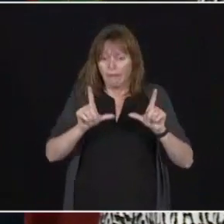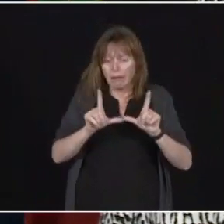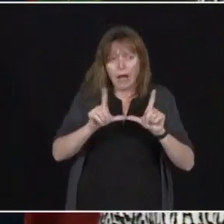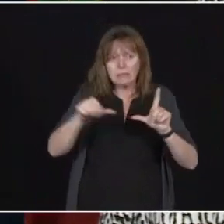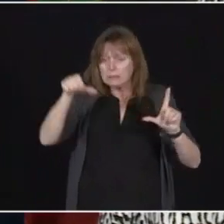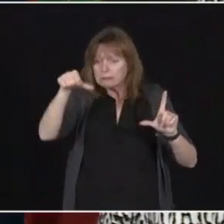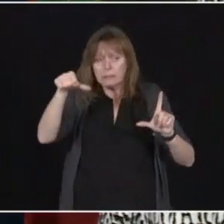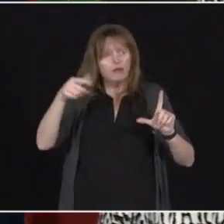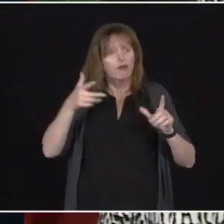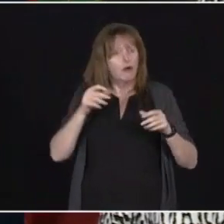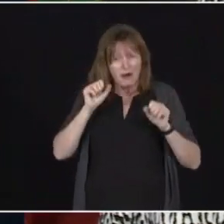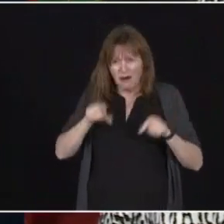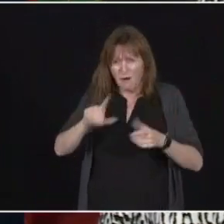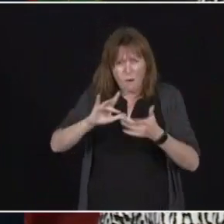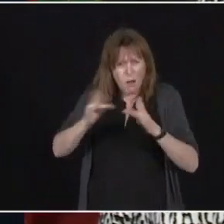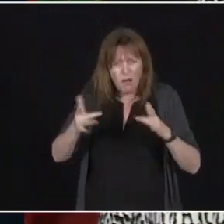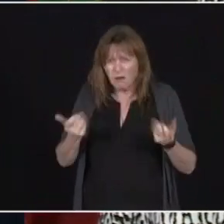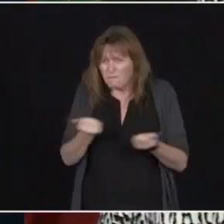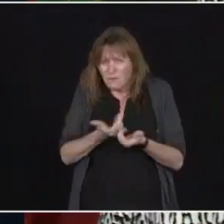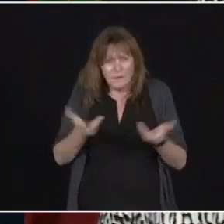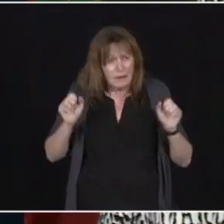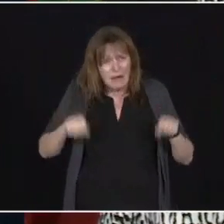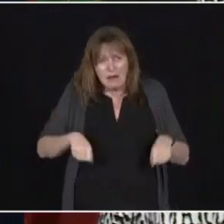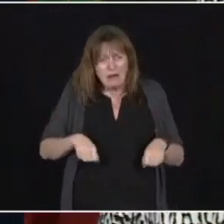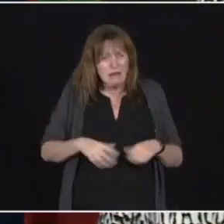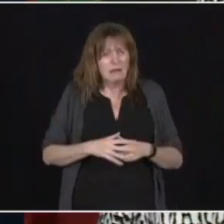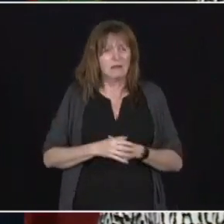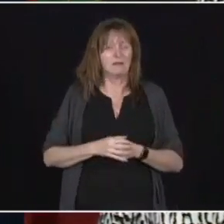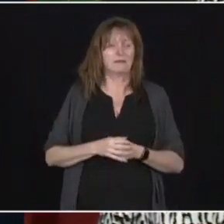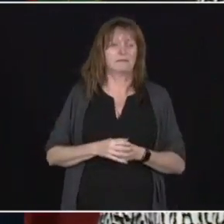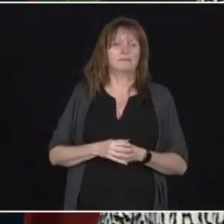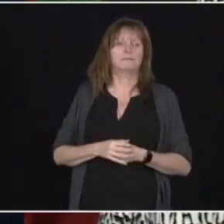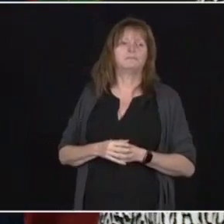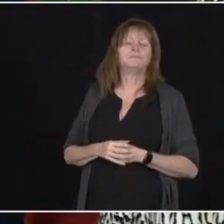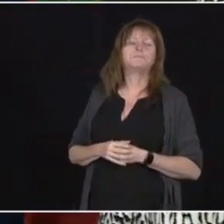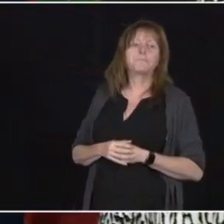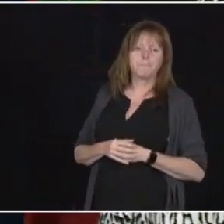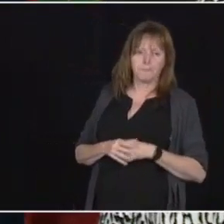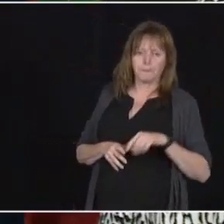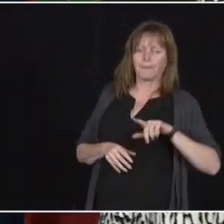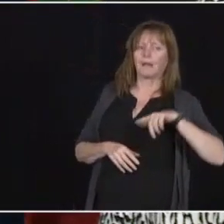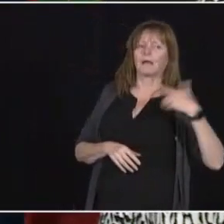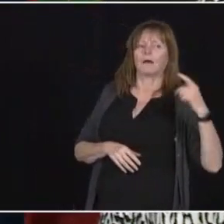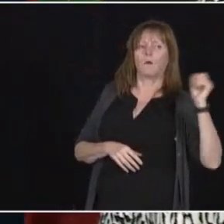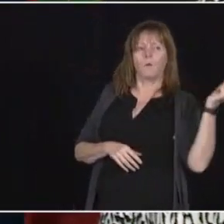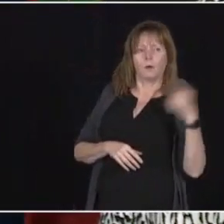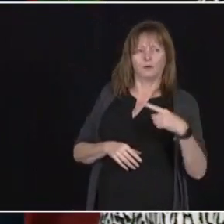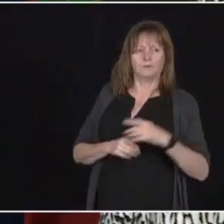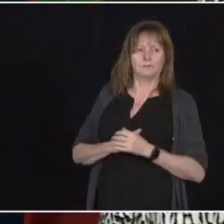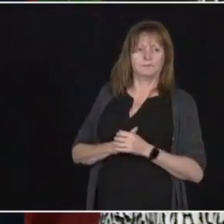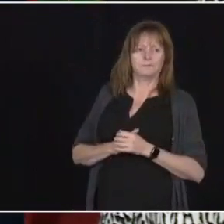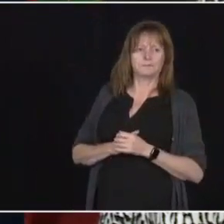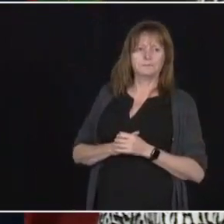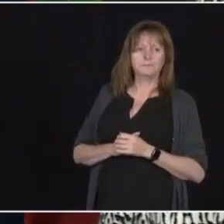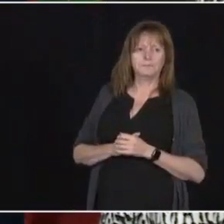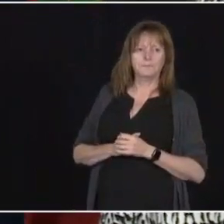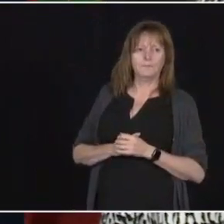That is what I would recommend. And you can bring much get everything from stickers to plates, you name it. You can go online and get that.